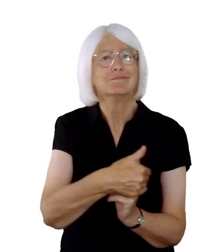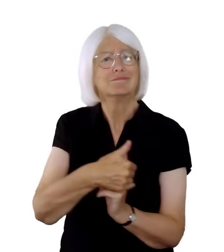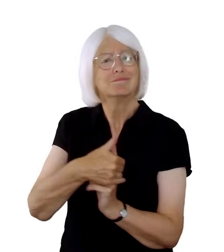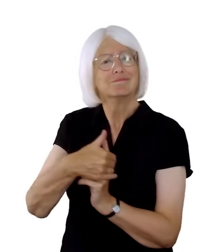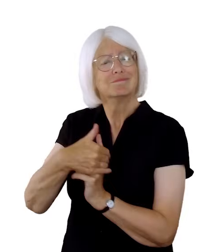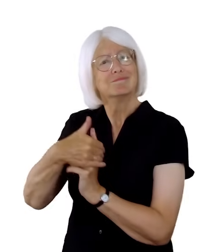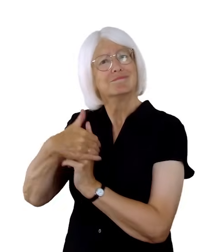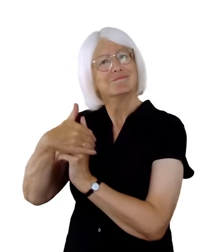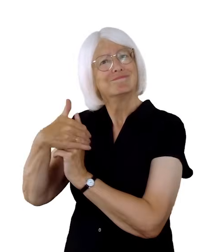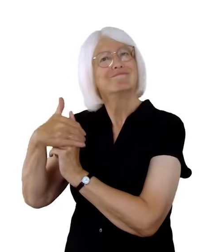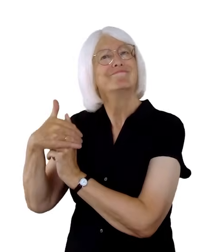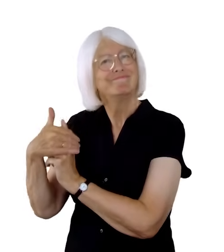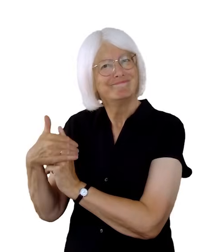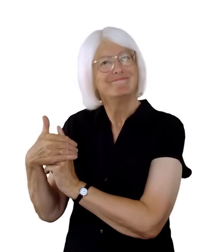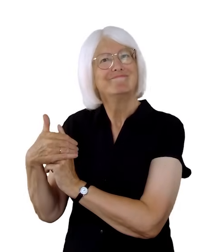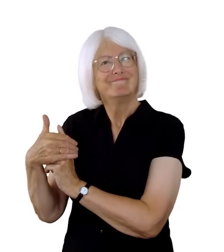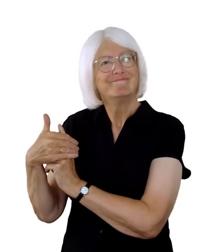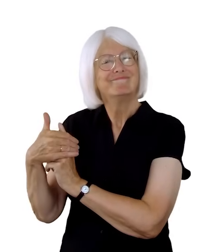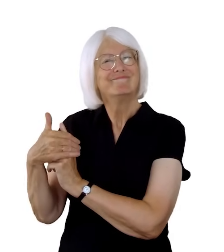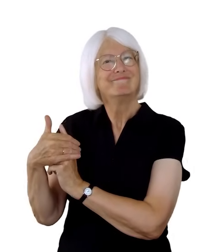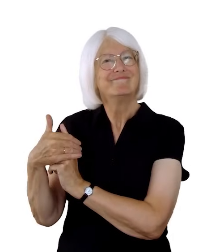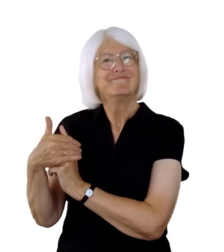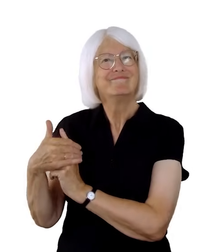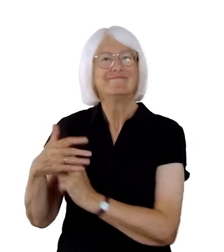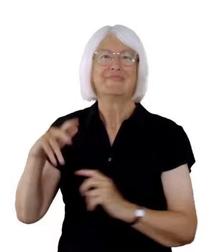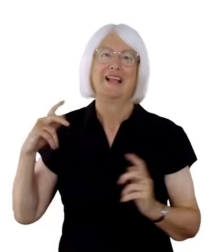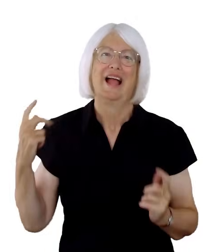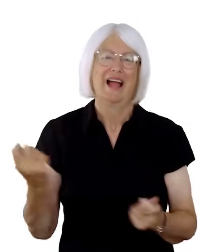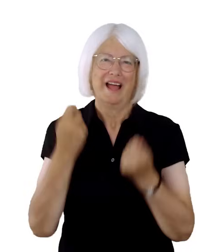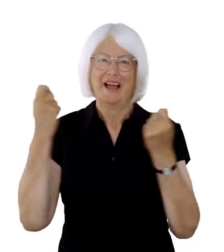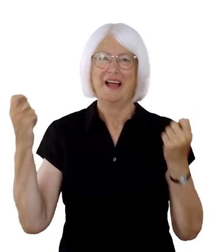Rescues us from all our foes